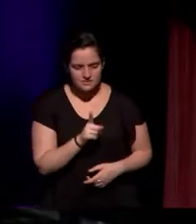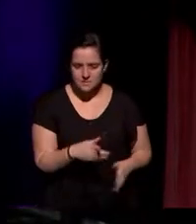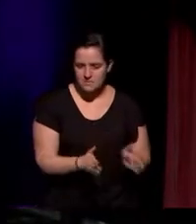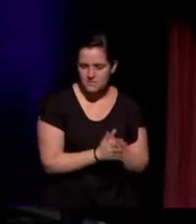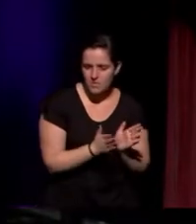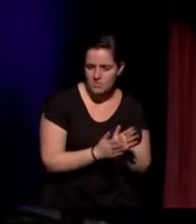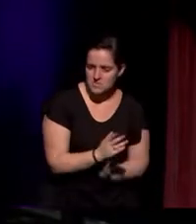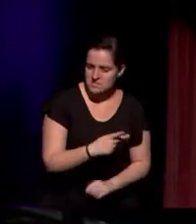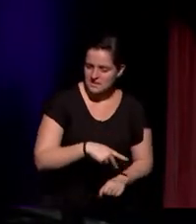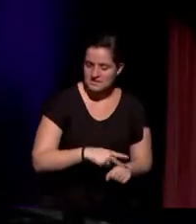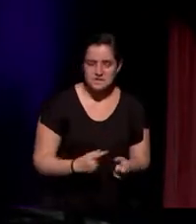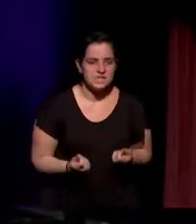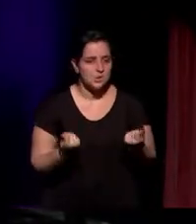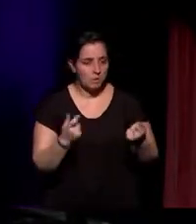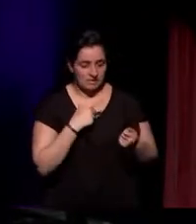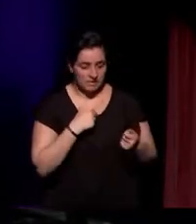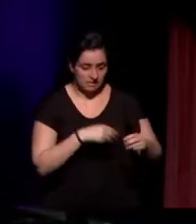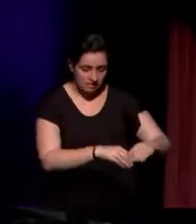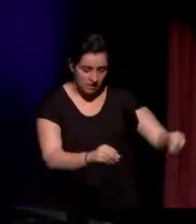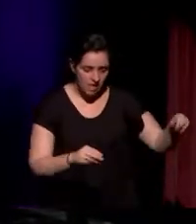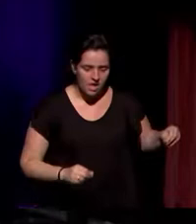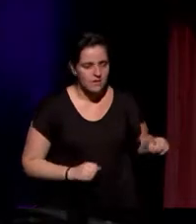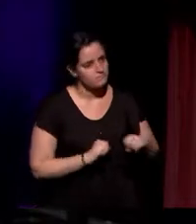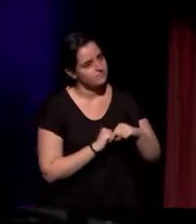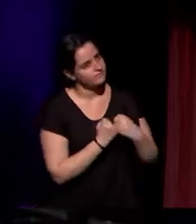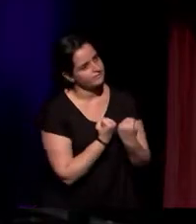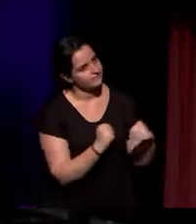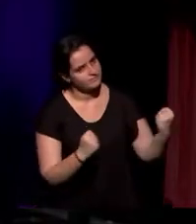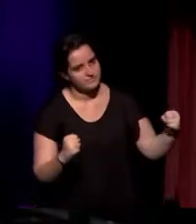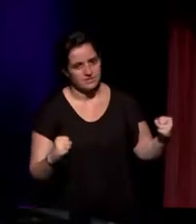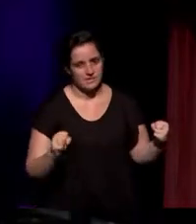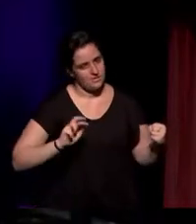with an immense land, it's not like Brazil, of course,